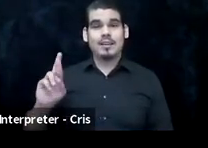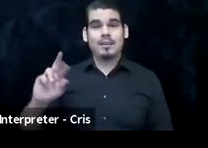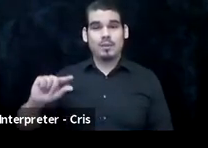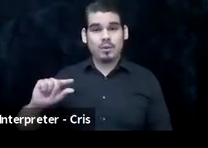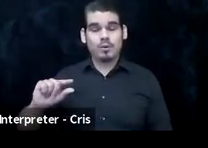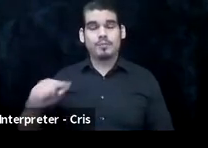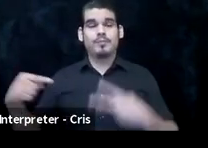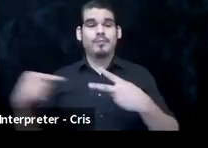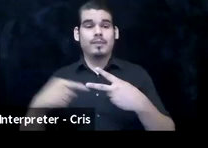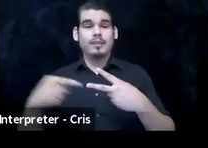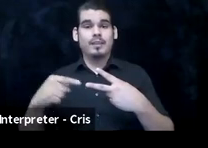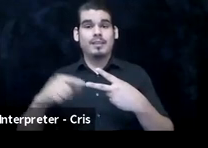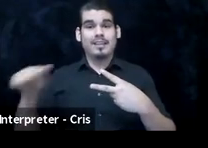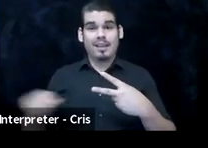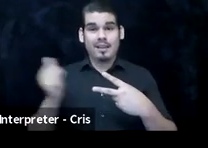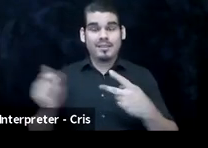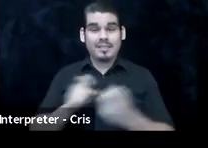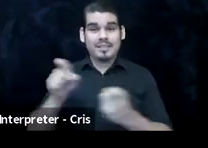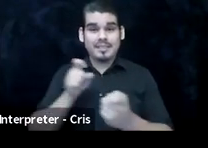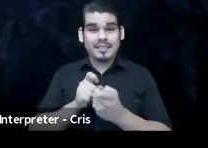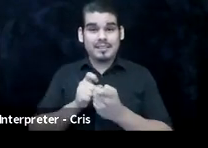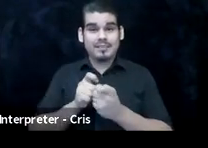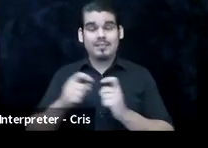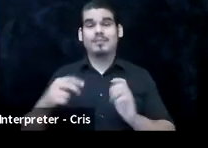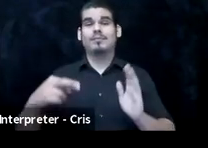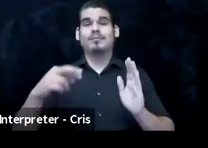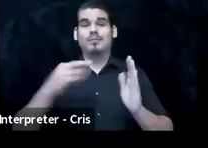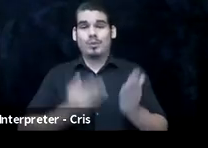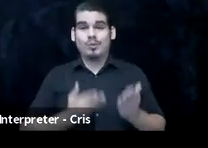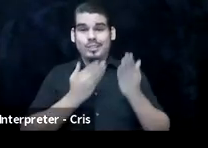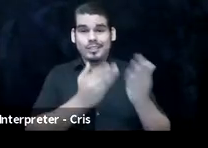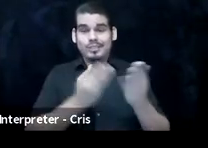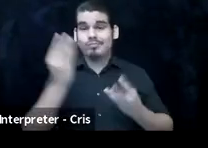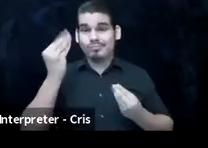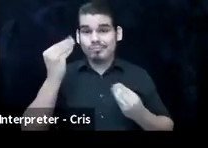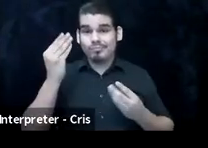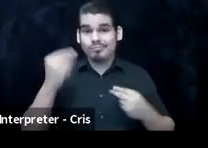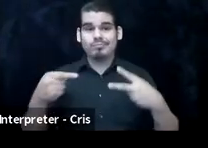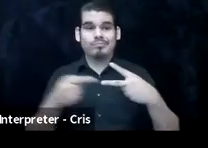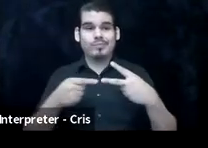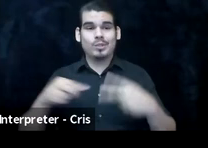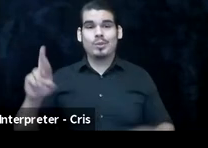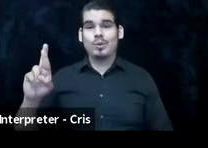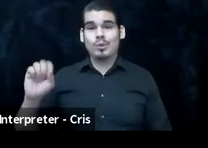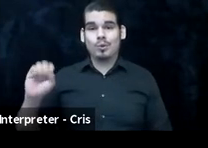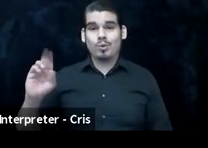Katherine Squire: So that email is resolutions at students and@ccc.org so just two points of contact.